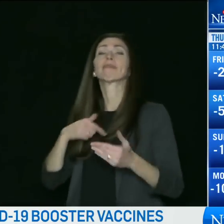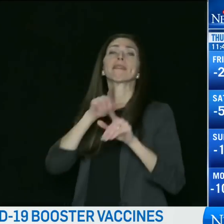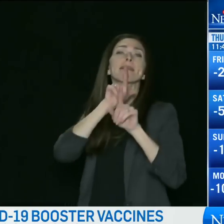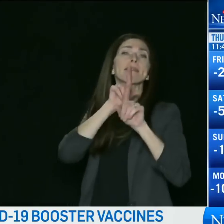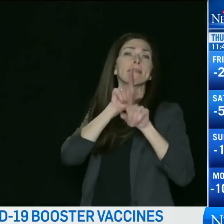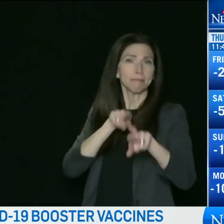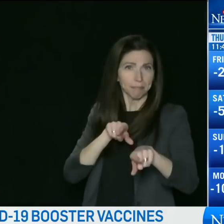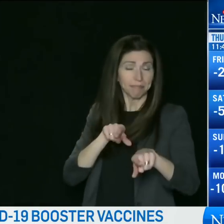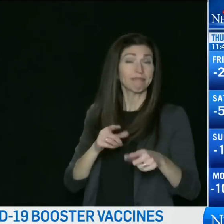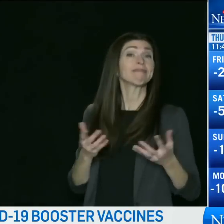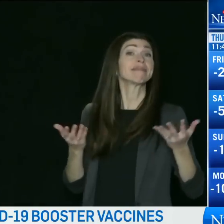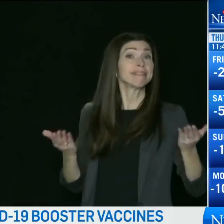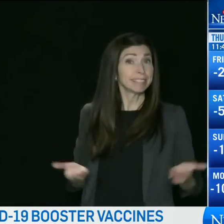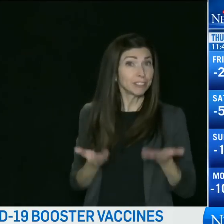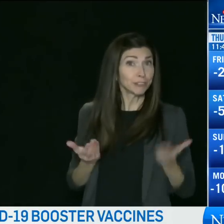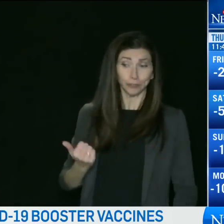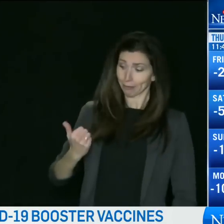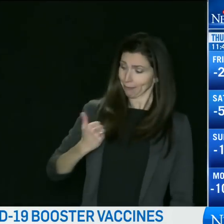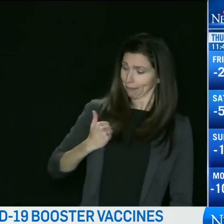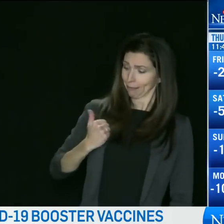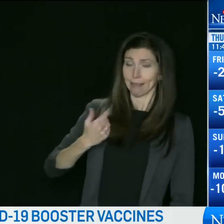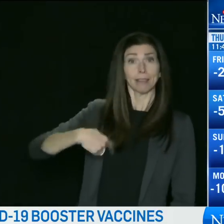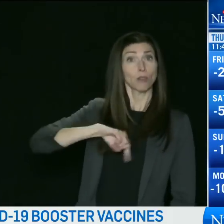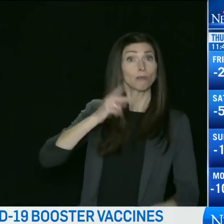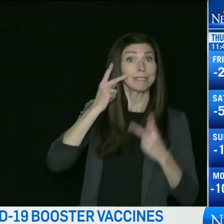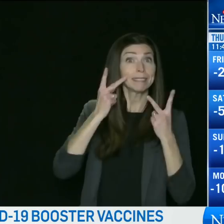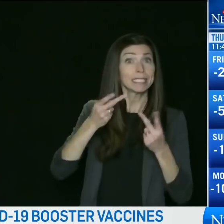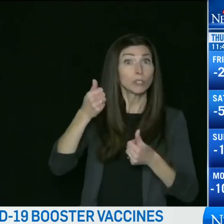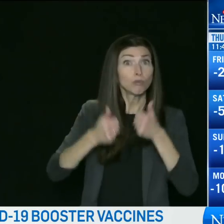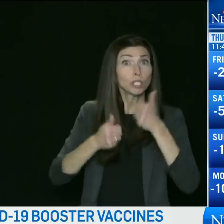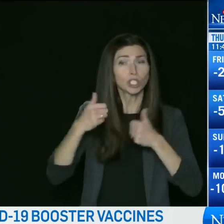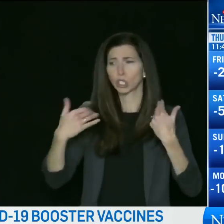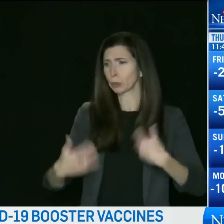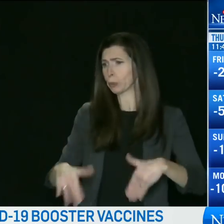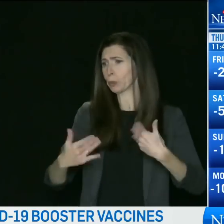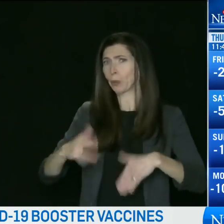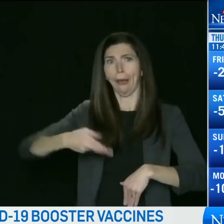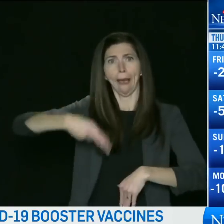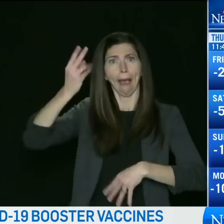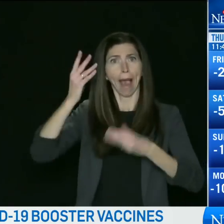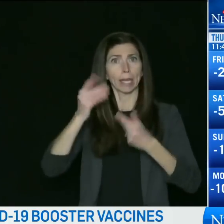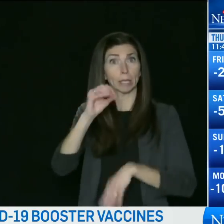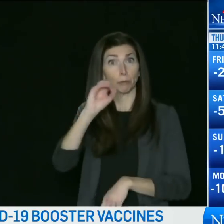YOU FOR THE QUESTION. I THINK WE ALREADY POINTED OUT